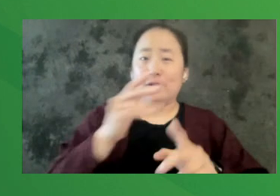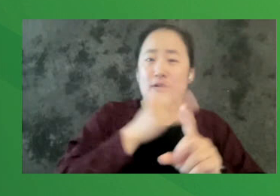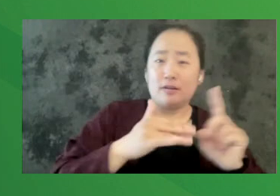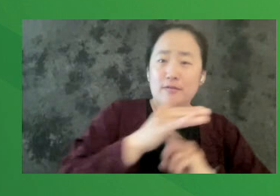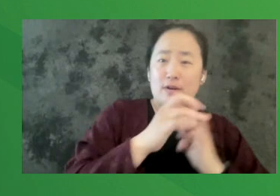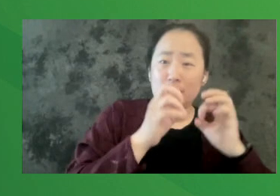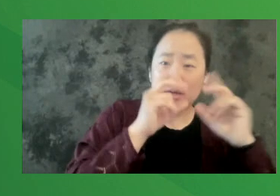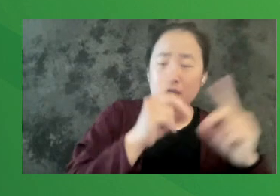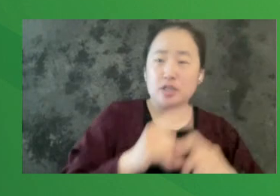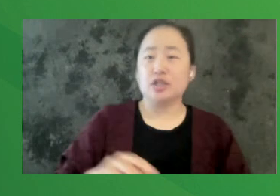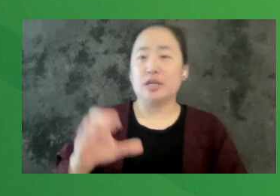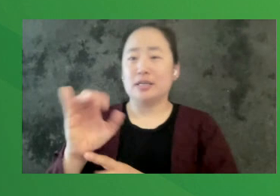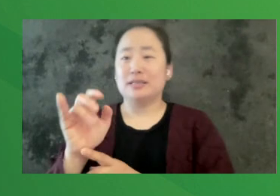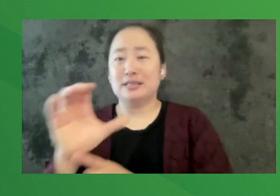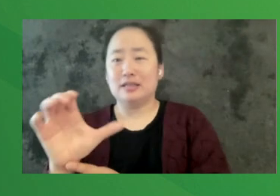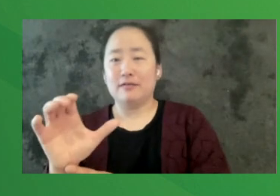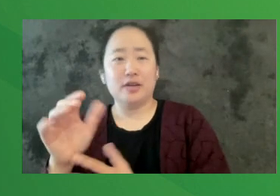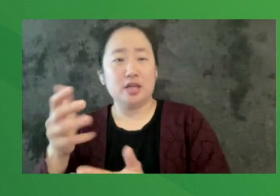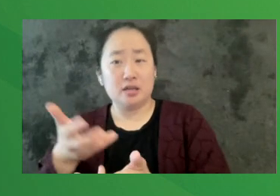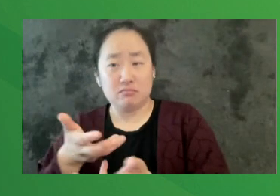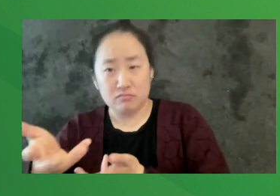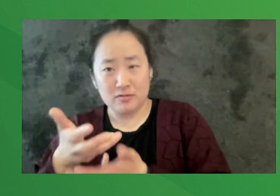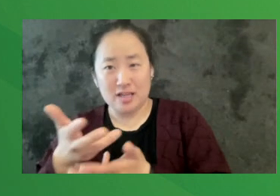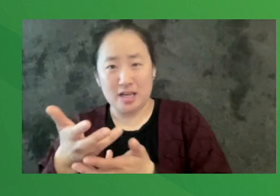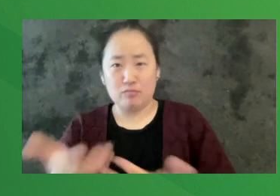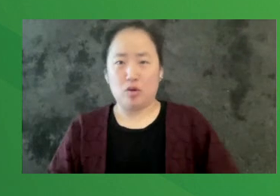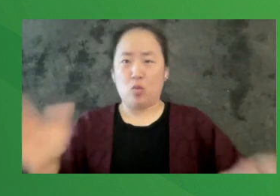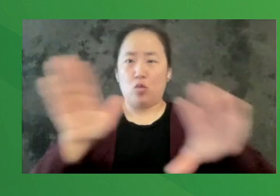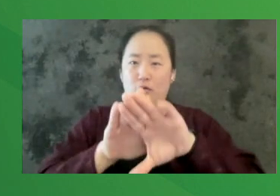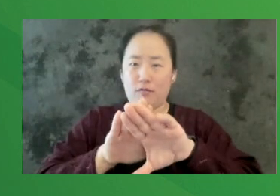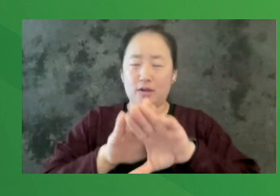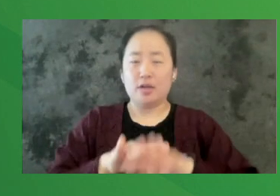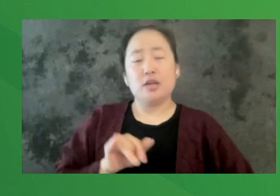And if you dig into the definition of environmental ed, it's all about getting